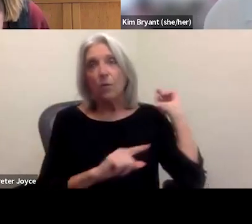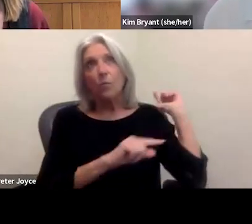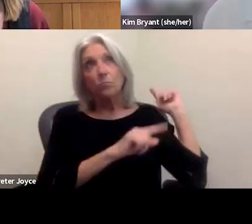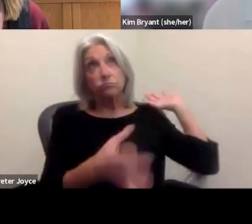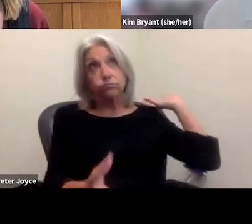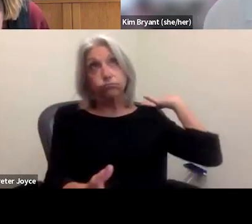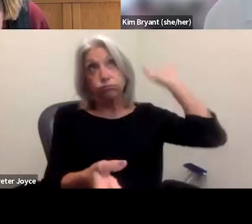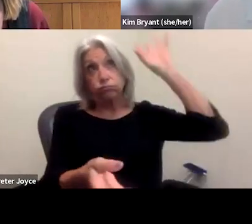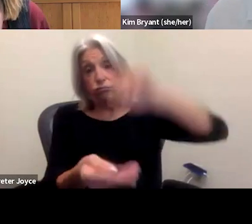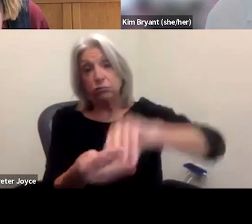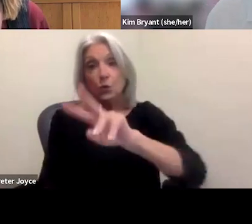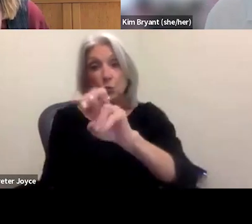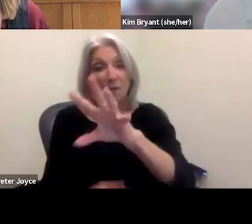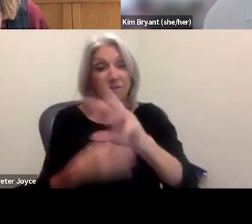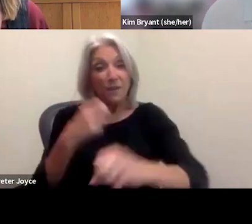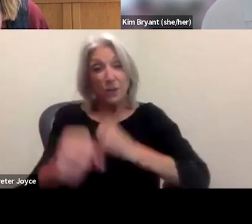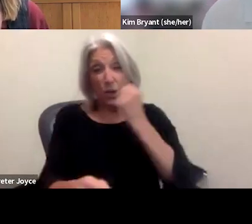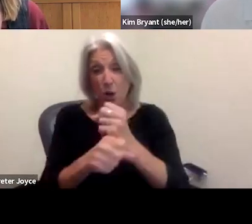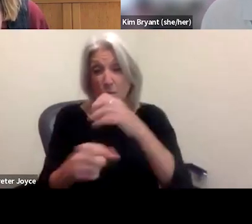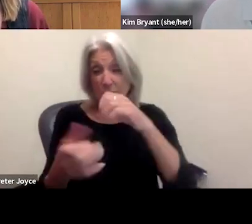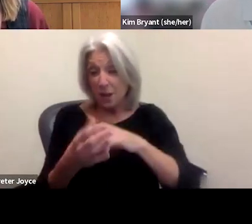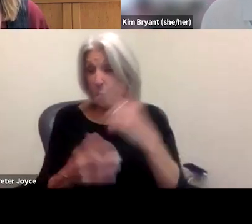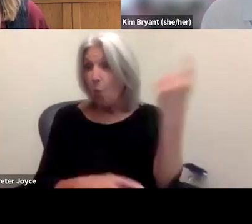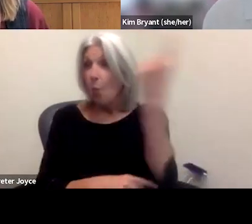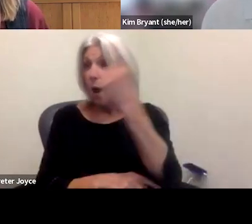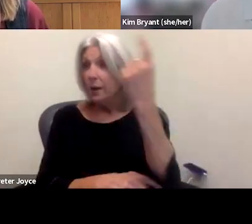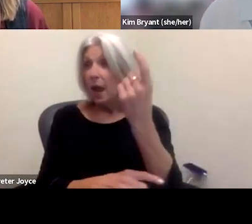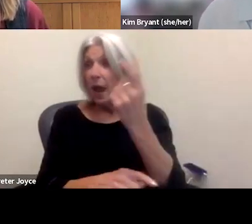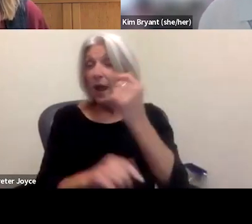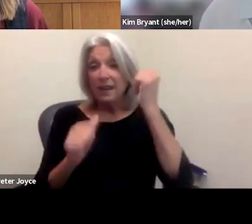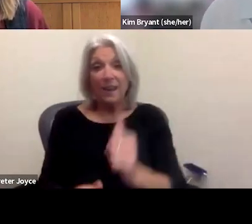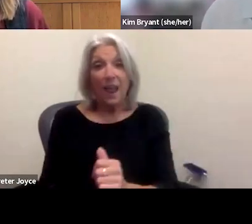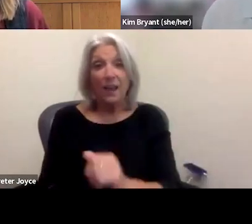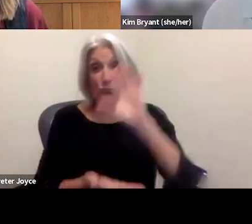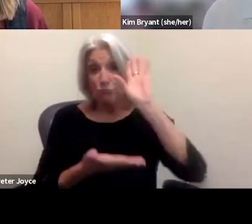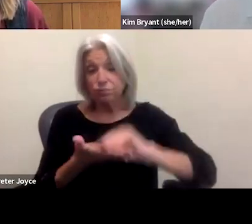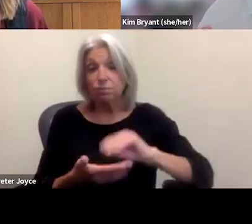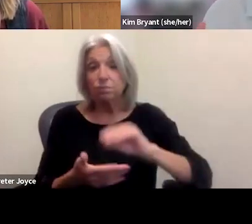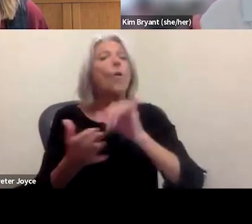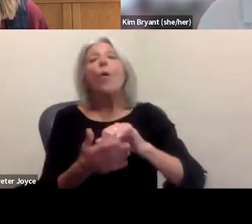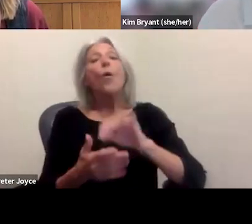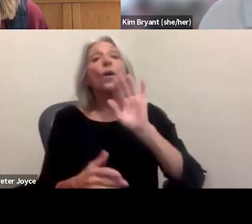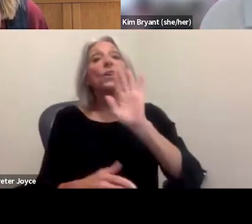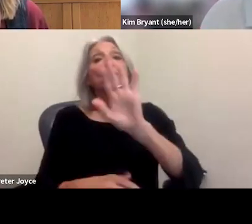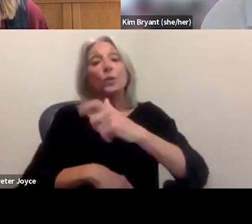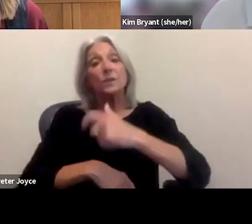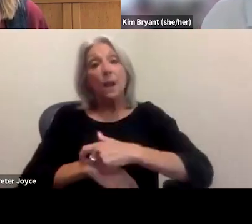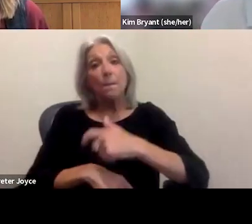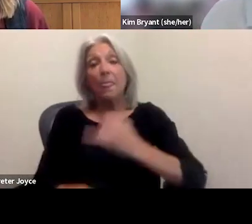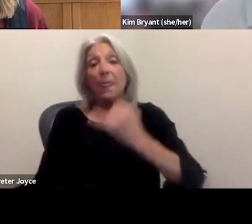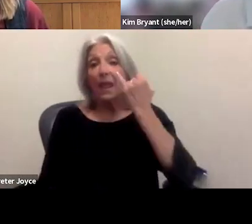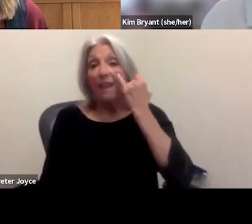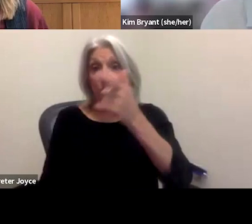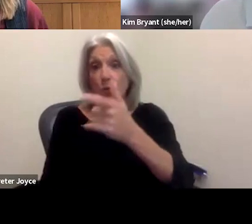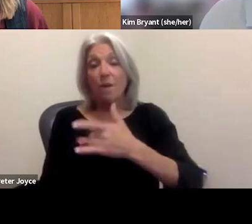and social stigma in a single day or a year or even your lifetime. If you reach a point where you're 100% comfortable,